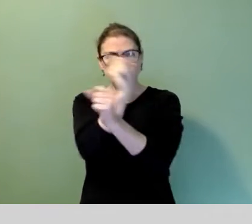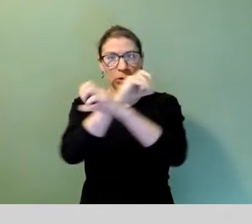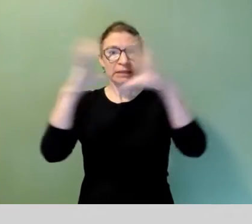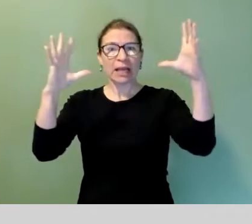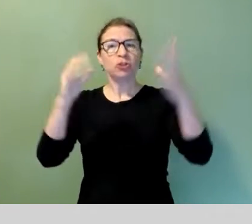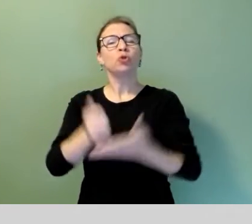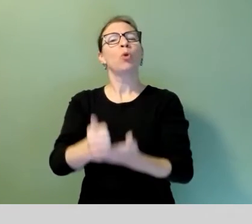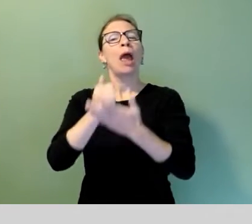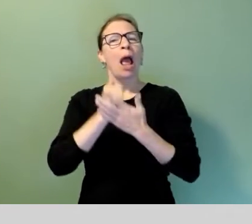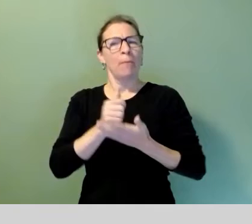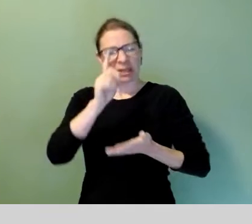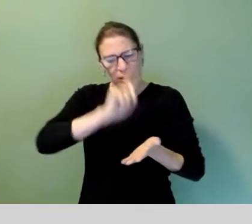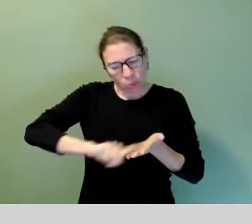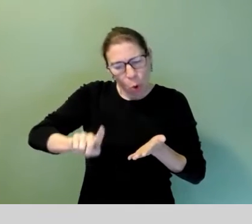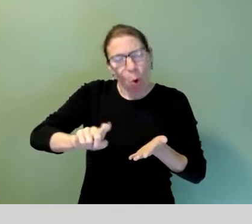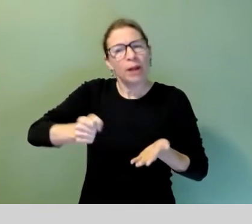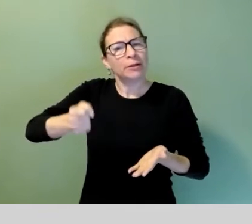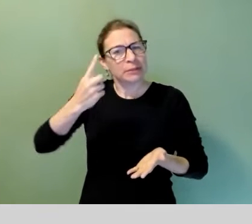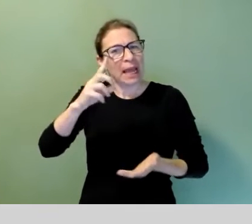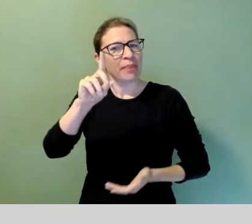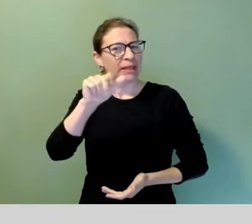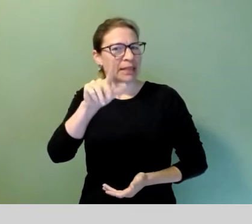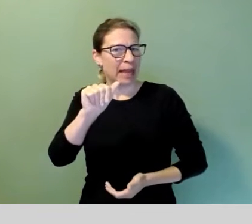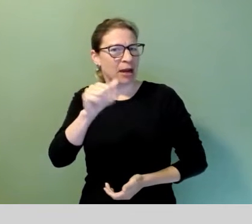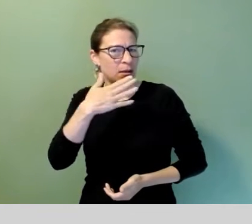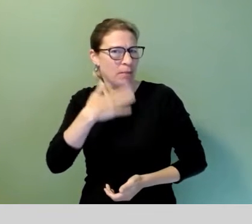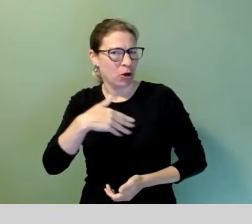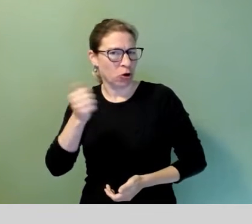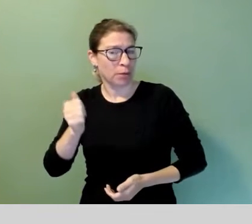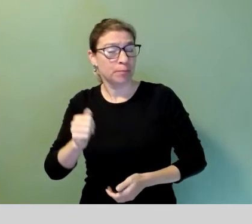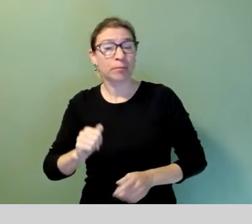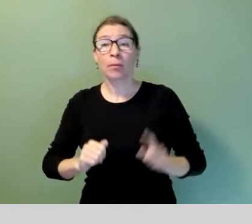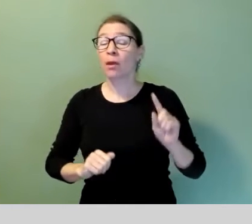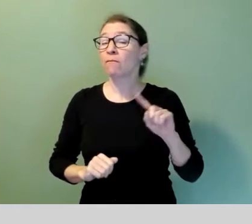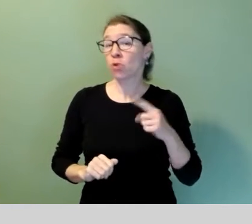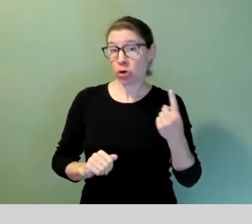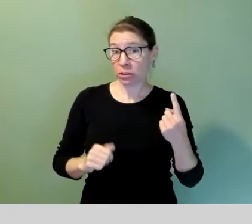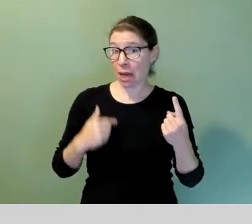and understand our data better. Before we get started, I would like to mention